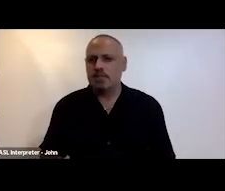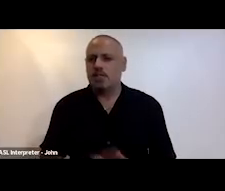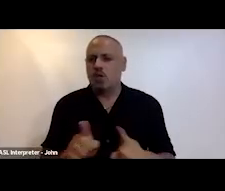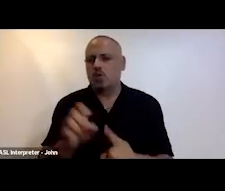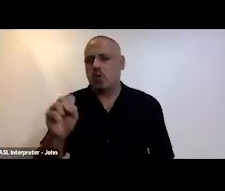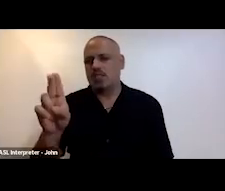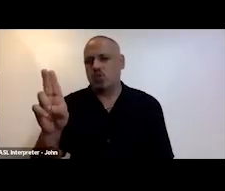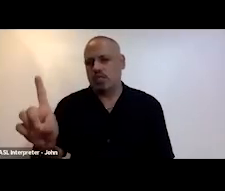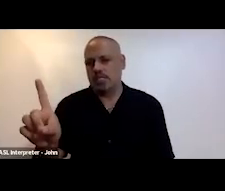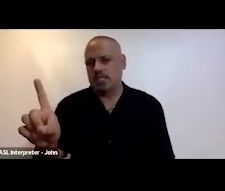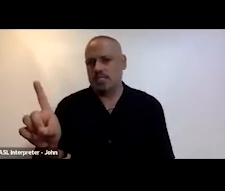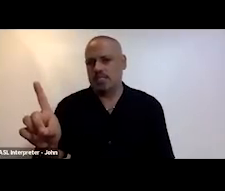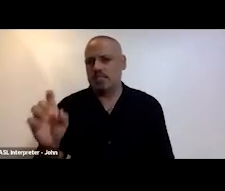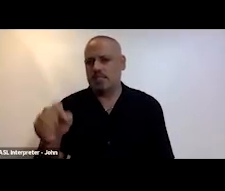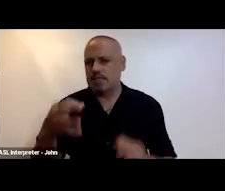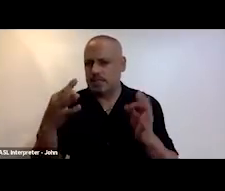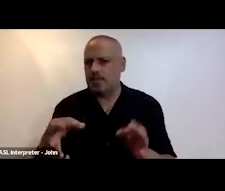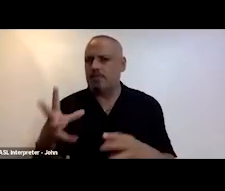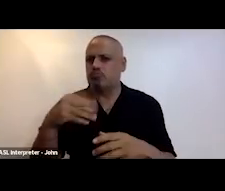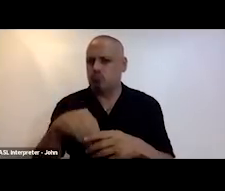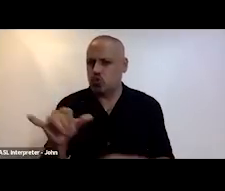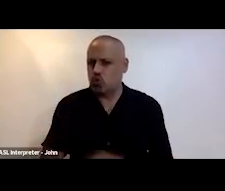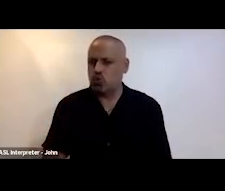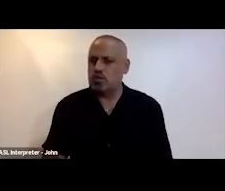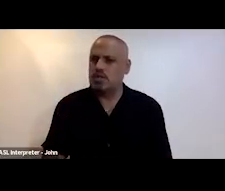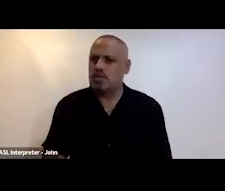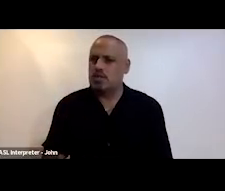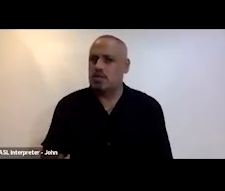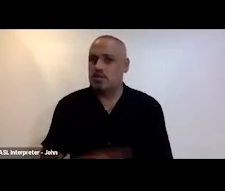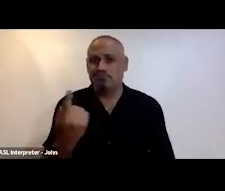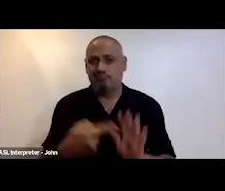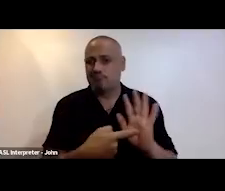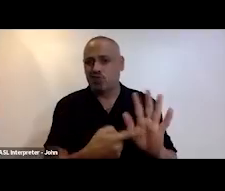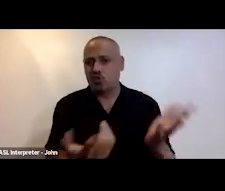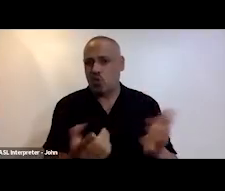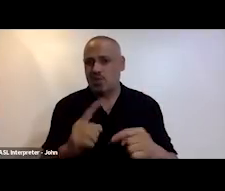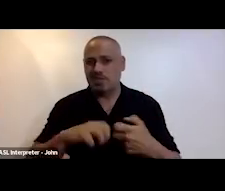which can certainly factor into this as well, but it just goes to show. I mean, the difficulty maintaining